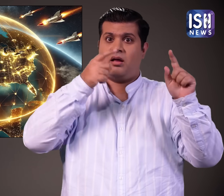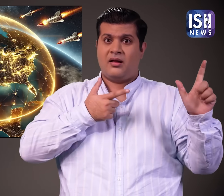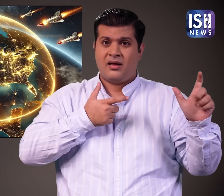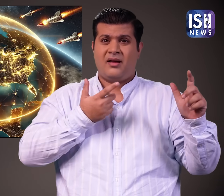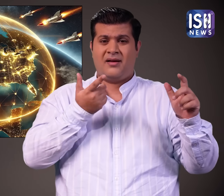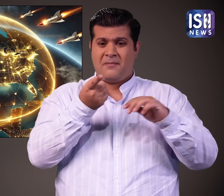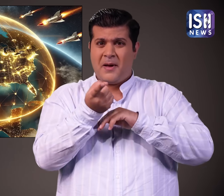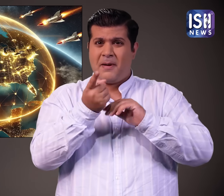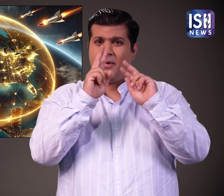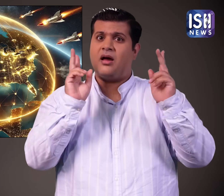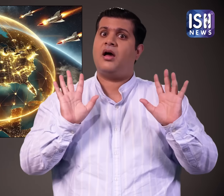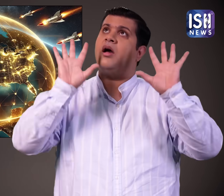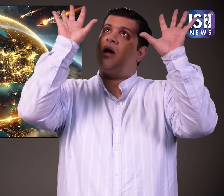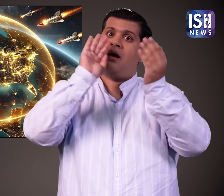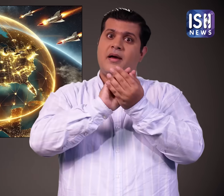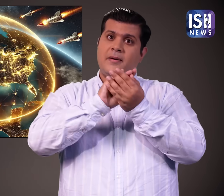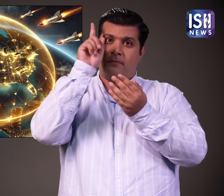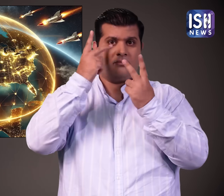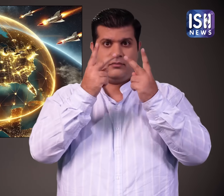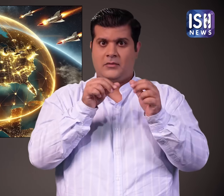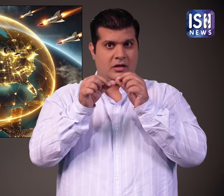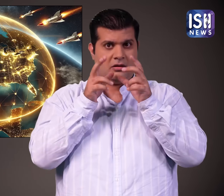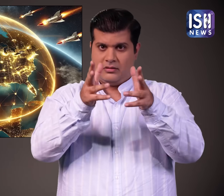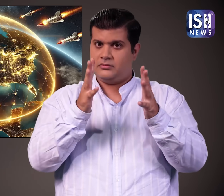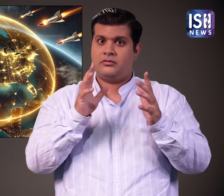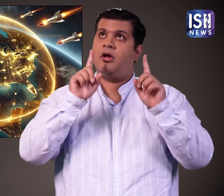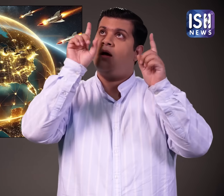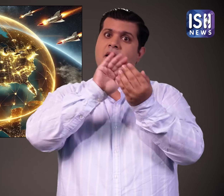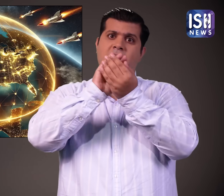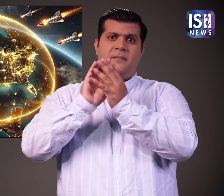It’s like missiles and weapons are stored within the structure. It is hard to explain in words right now.